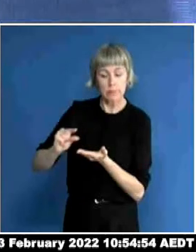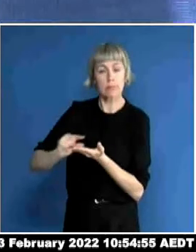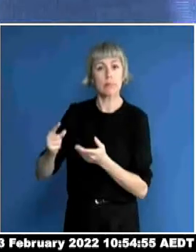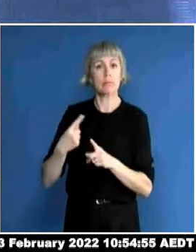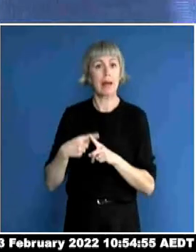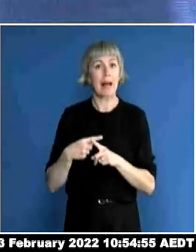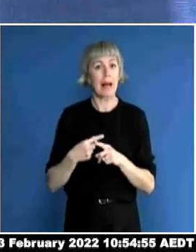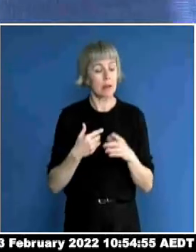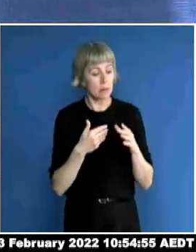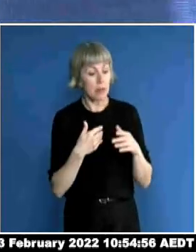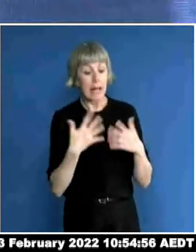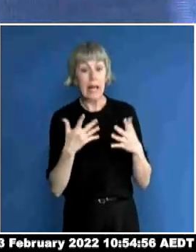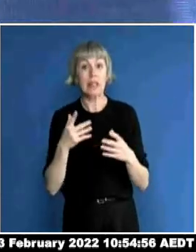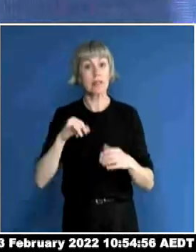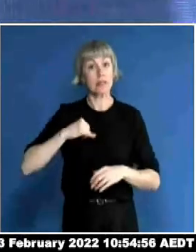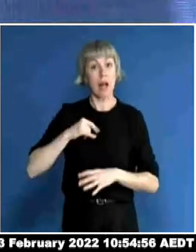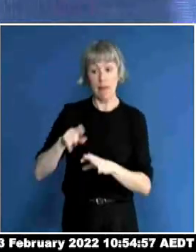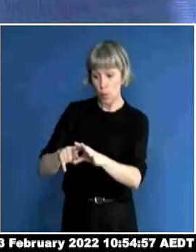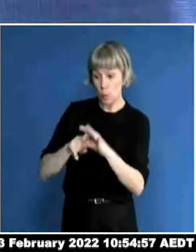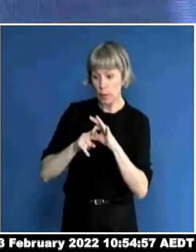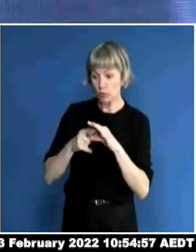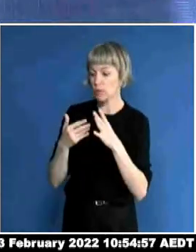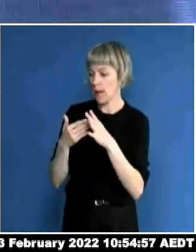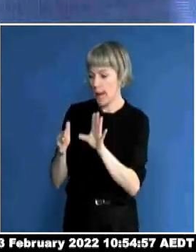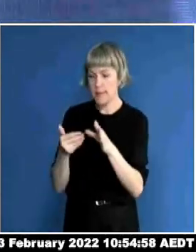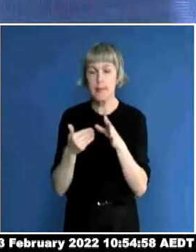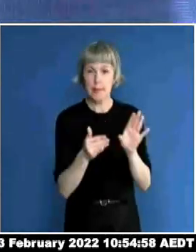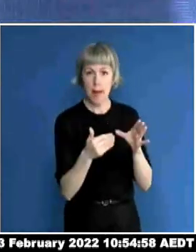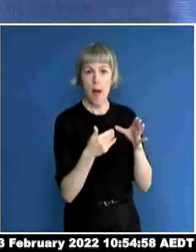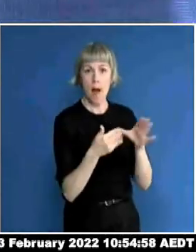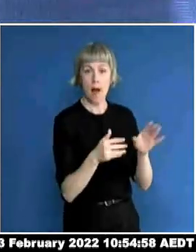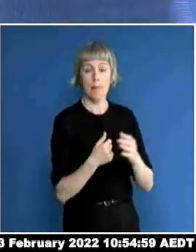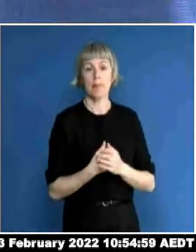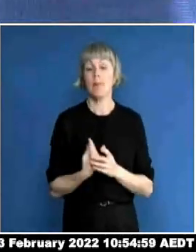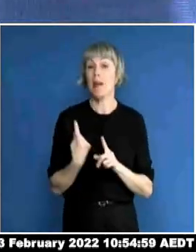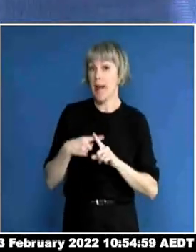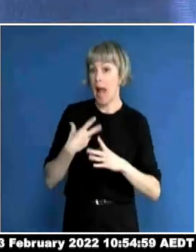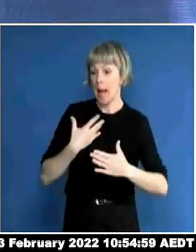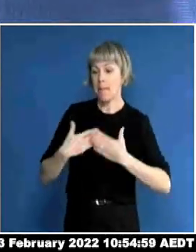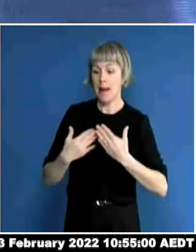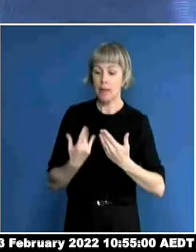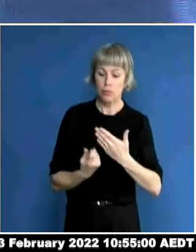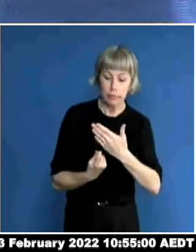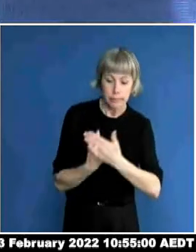TLH also managed any injuries and incidents through its work, health and safety system.